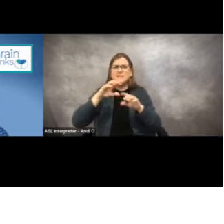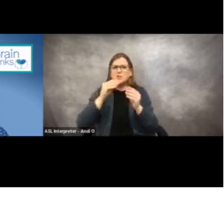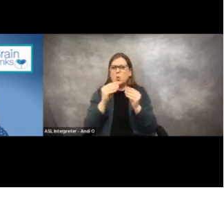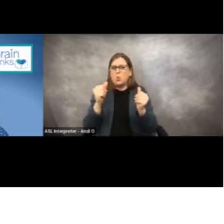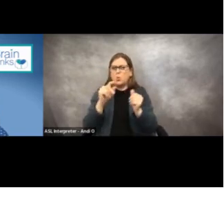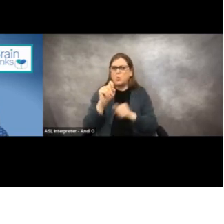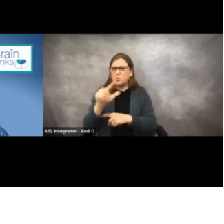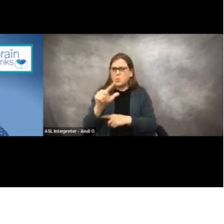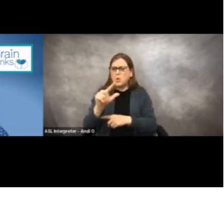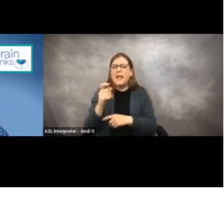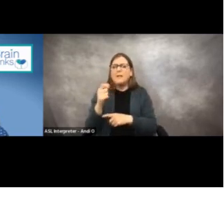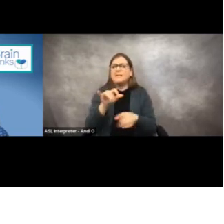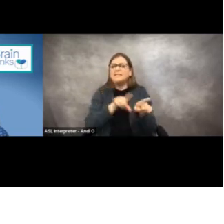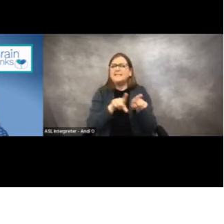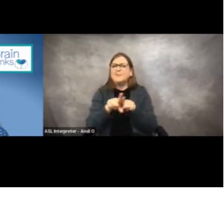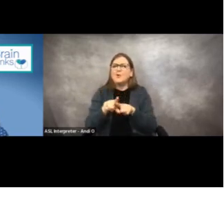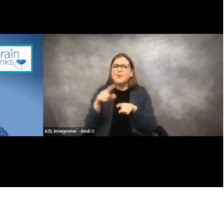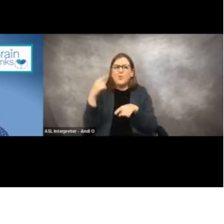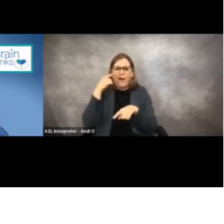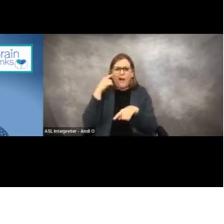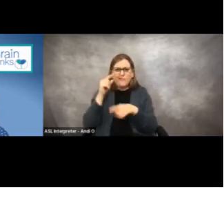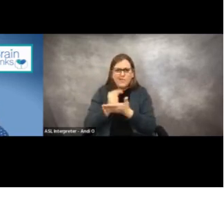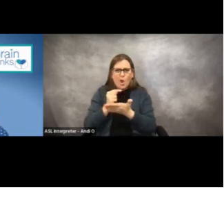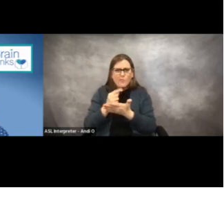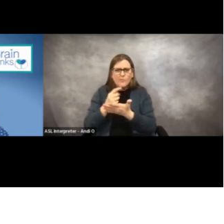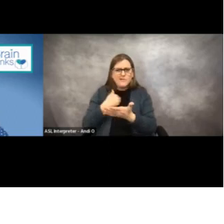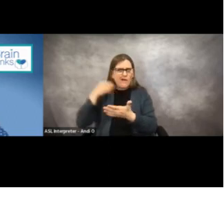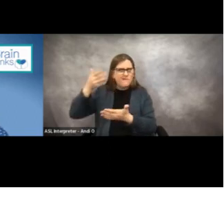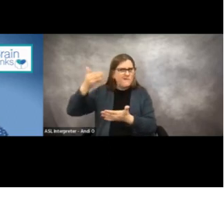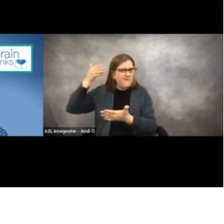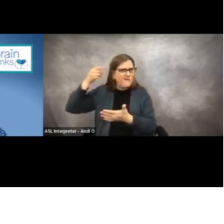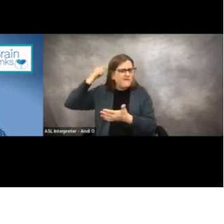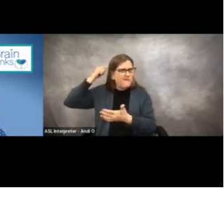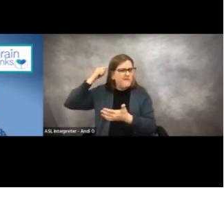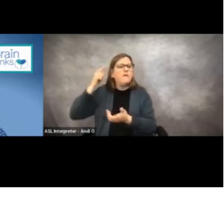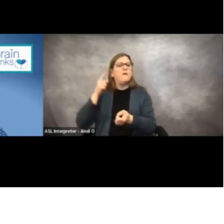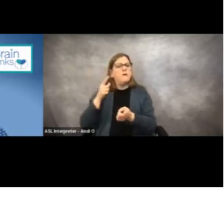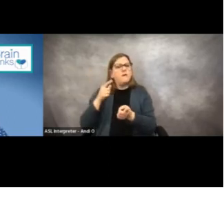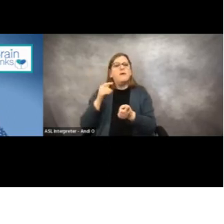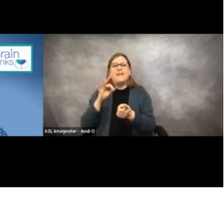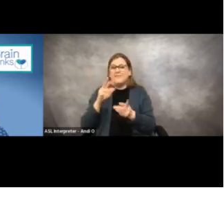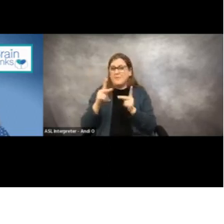therapist would have in their minds. And so we develop this tool to be used for people who don't have that background, who